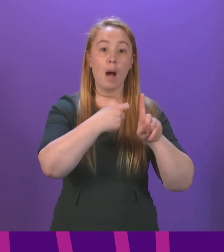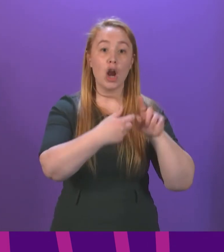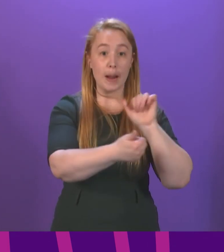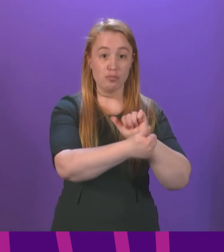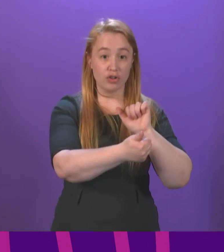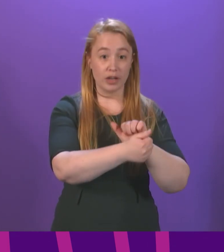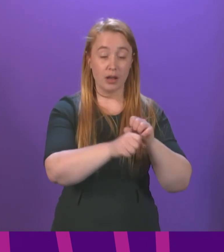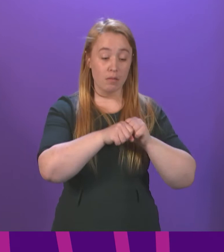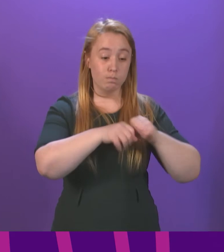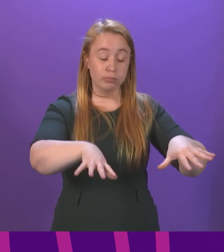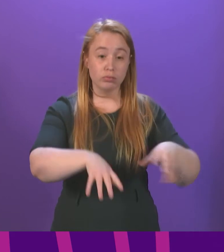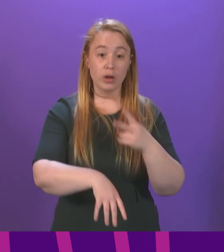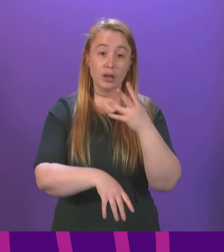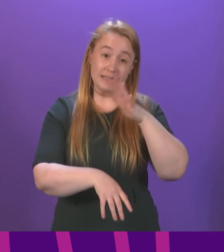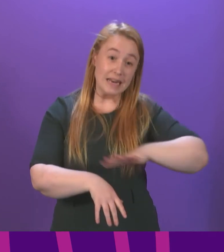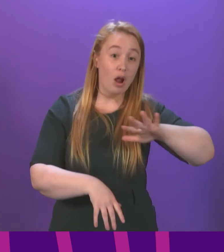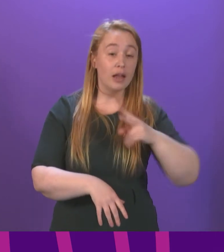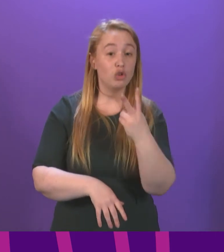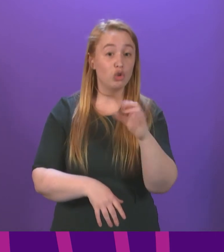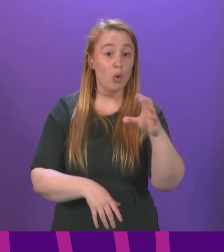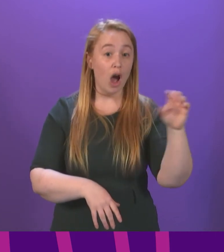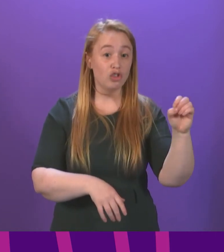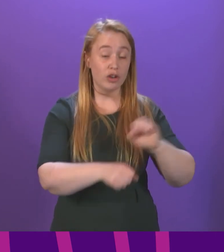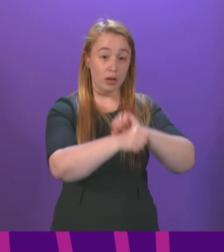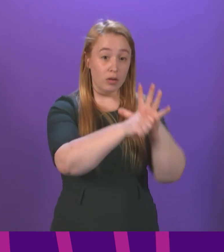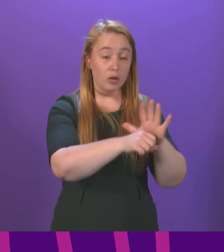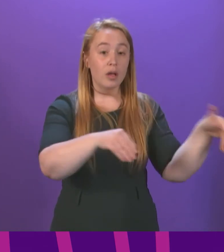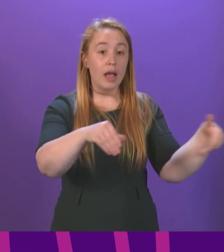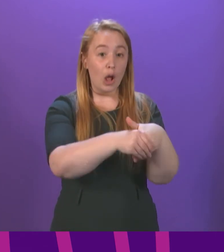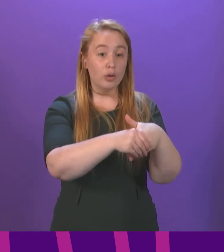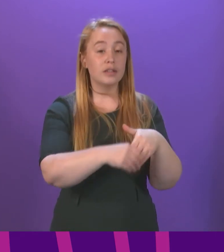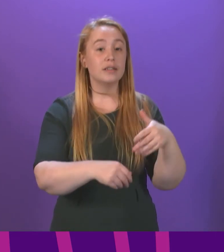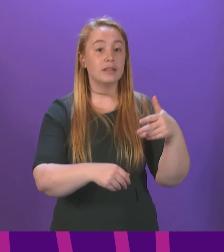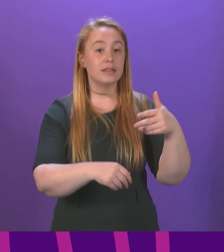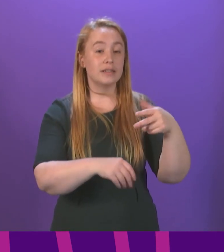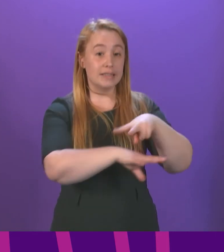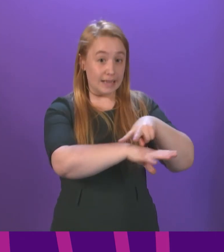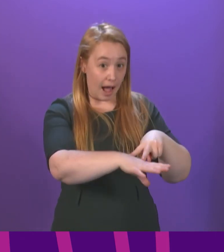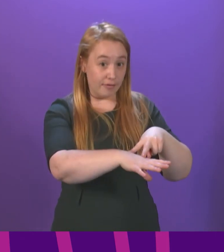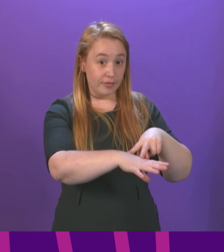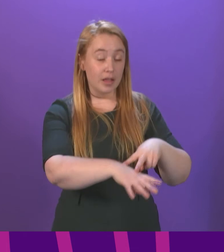almost 200 cases of Covid. Those included 40 staff, 18 of whom were asymptomatic. Why